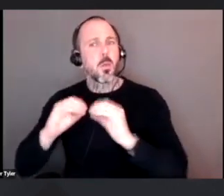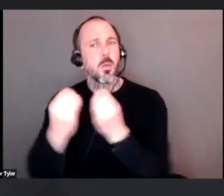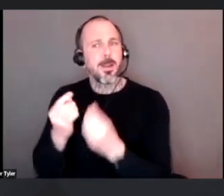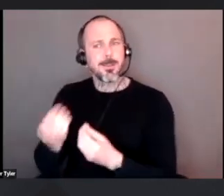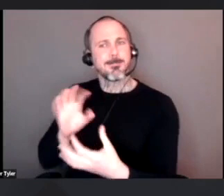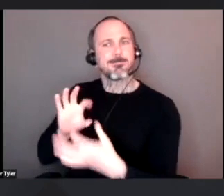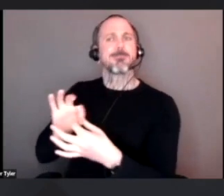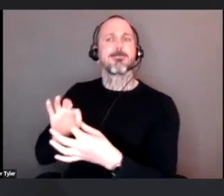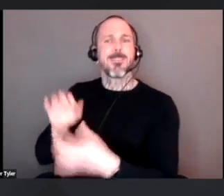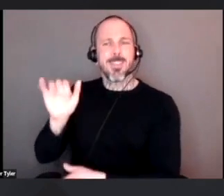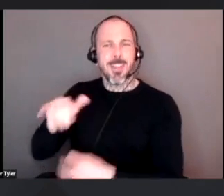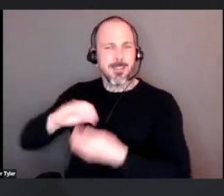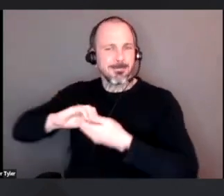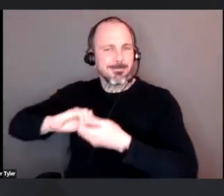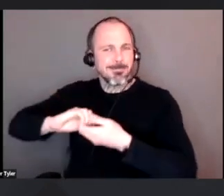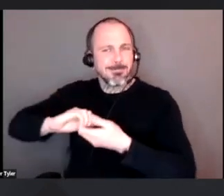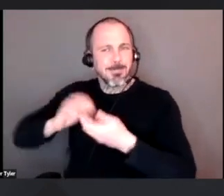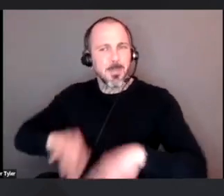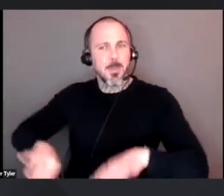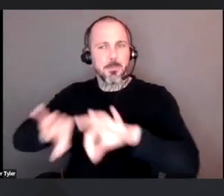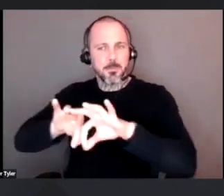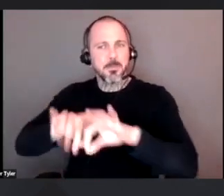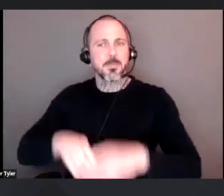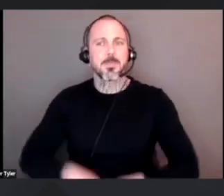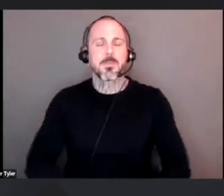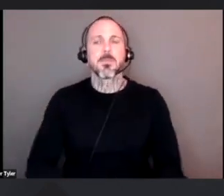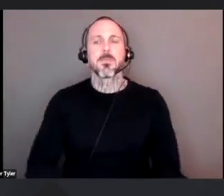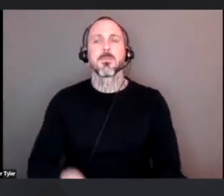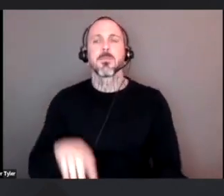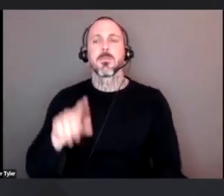this is where the employment service providers in your area,